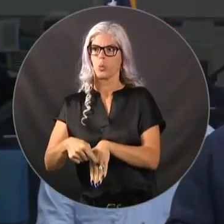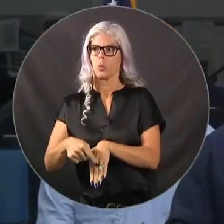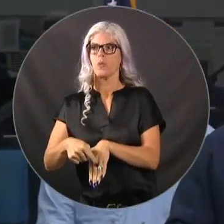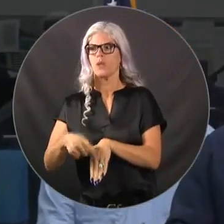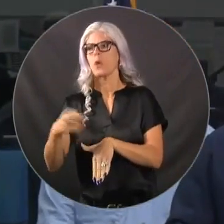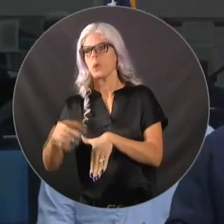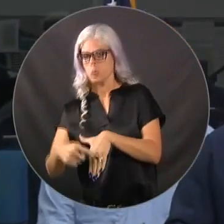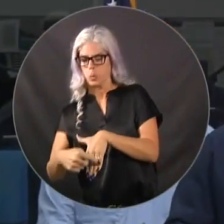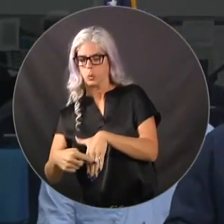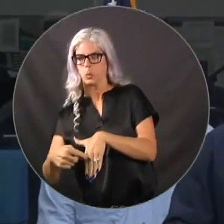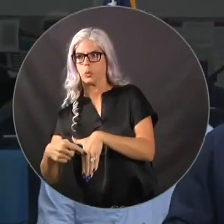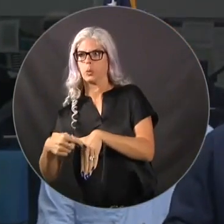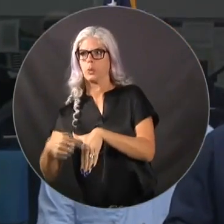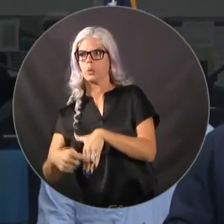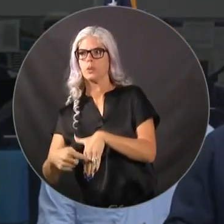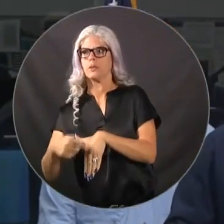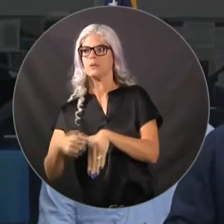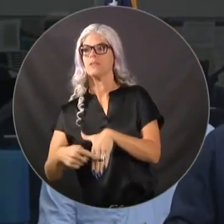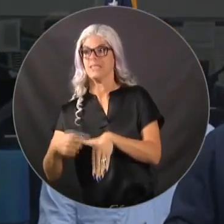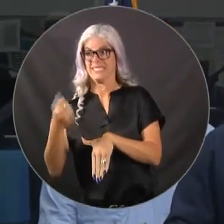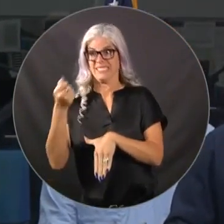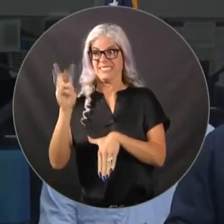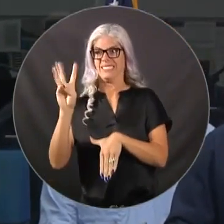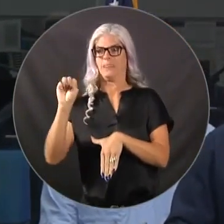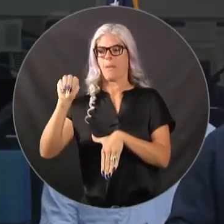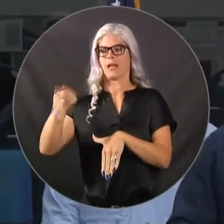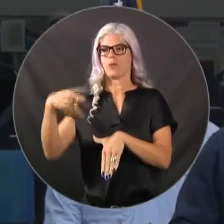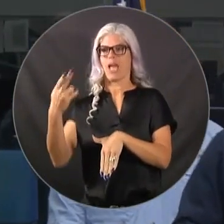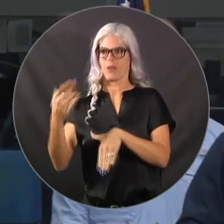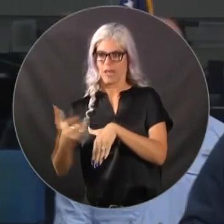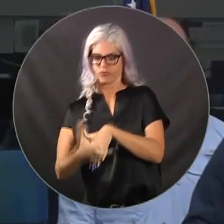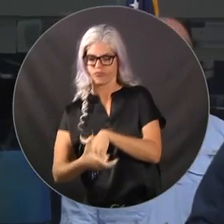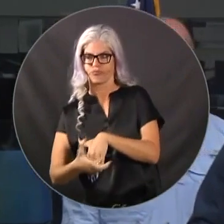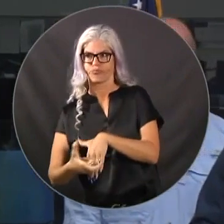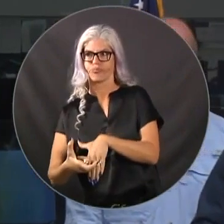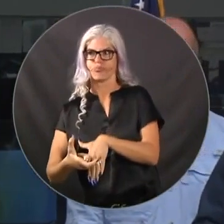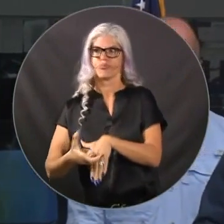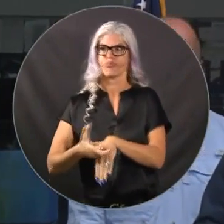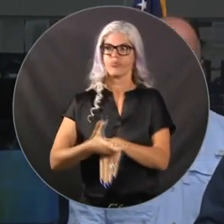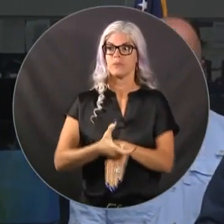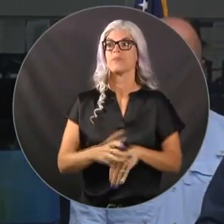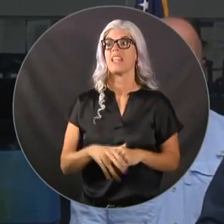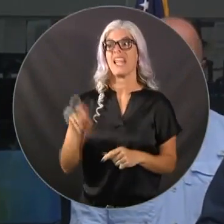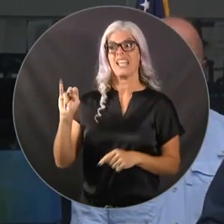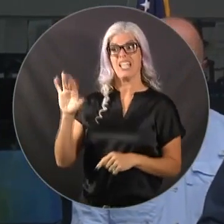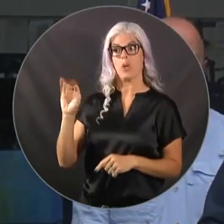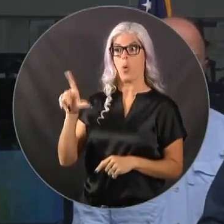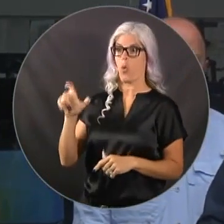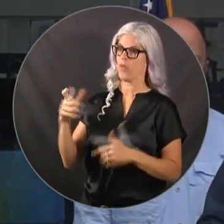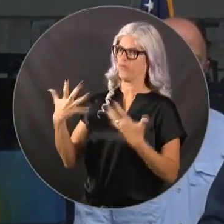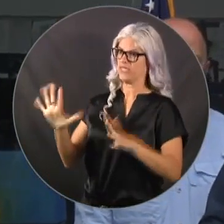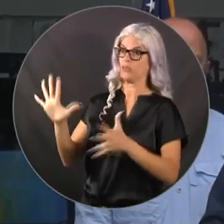16 mph Nicole. Still, it' maximum sustained winds o